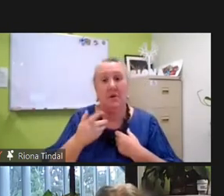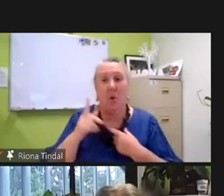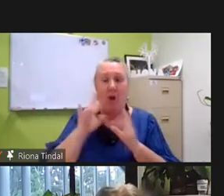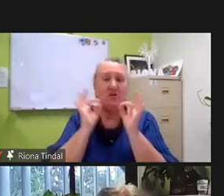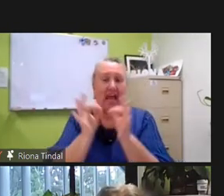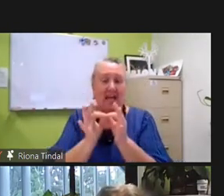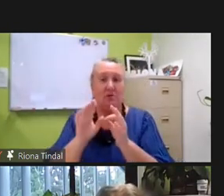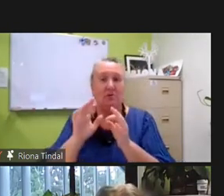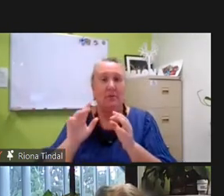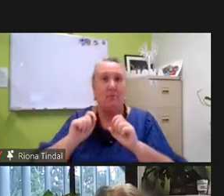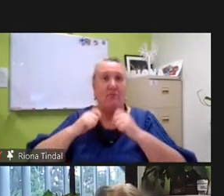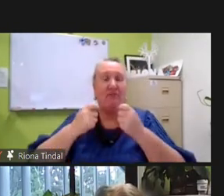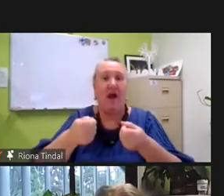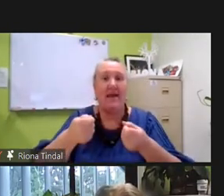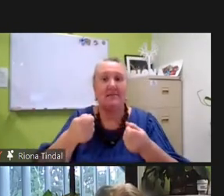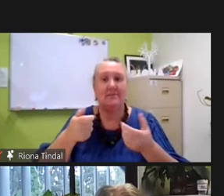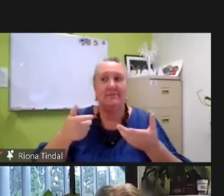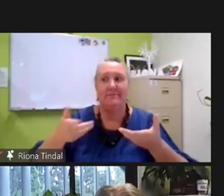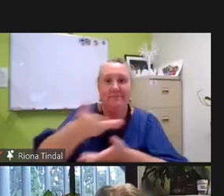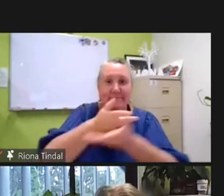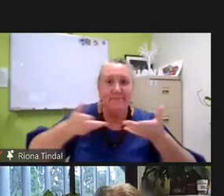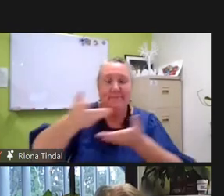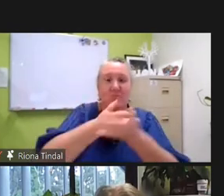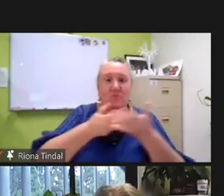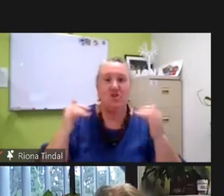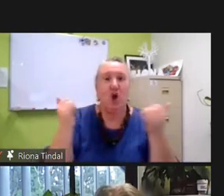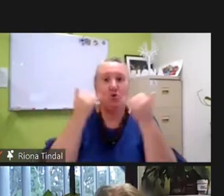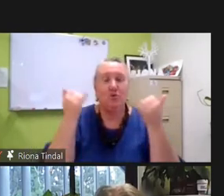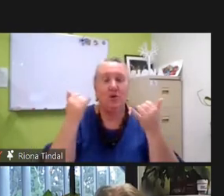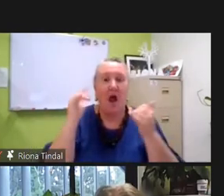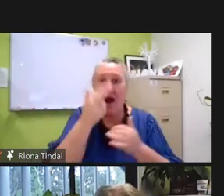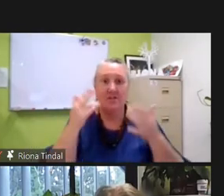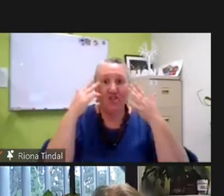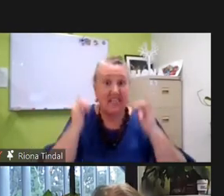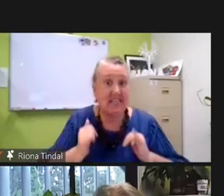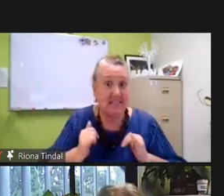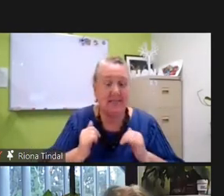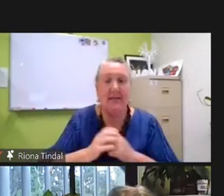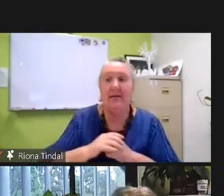for example, I had an organisation contact me and say that they were going to provide a social art